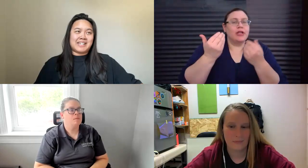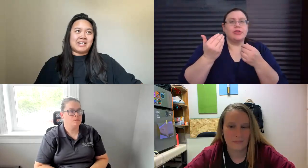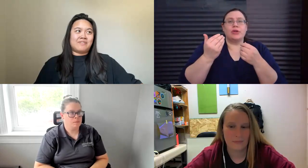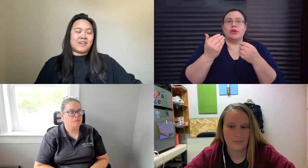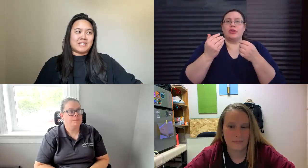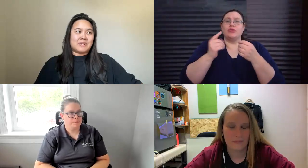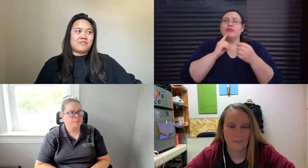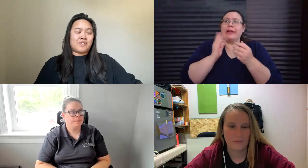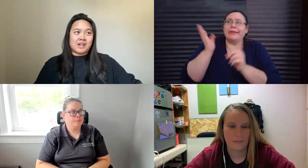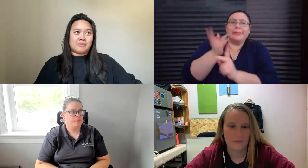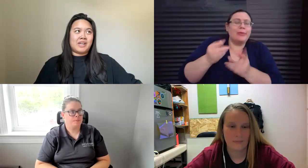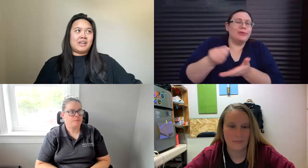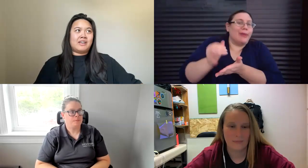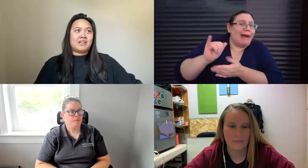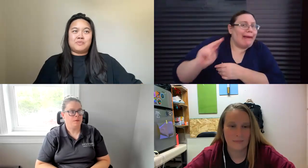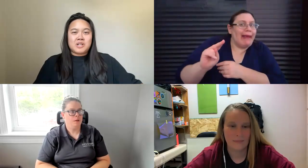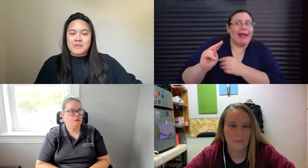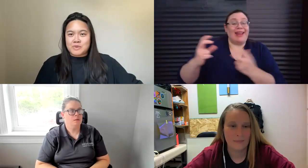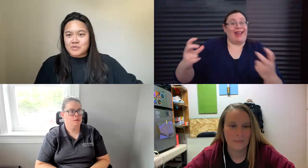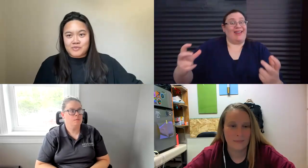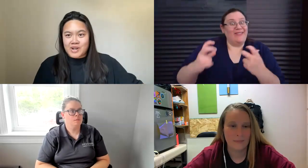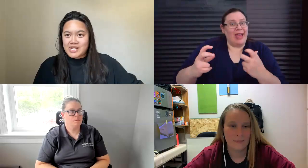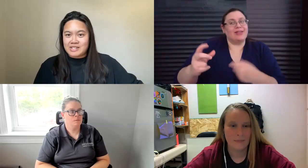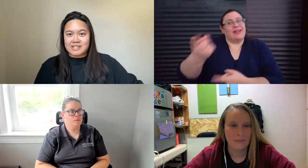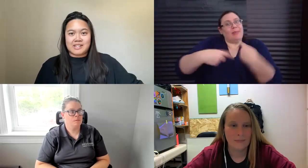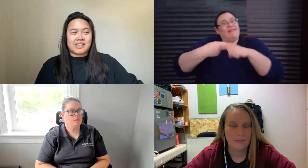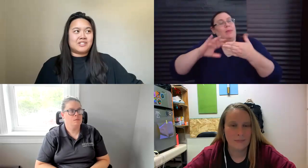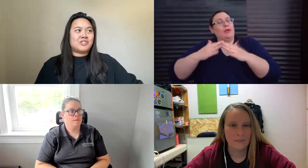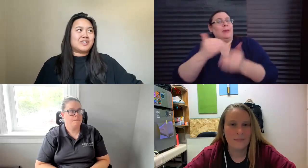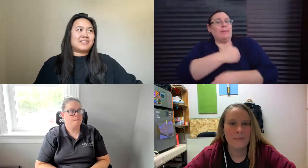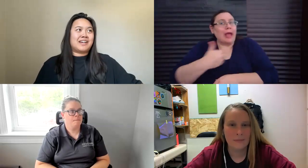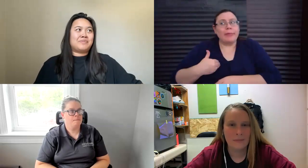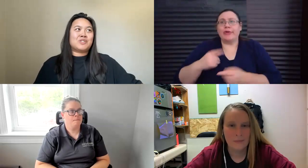and investment from community members and friends.